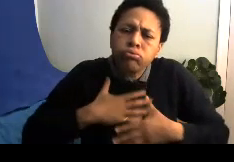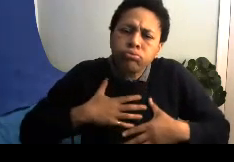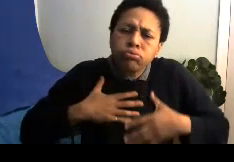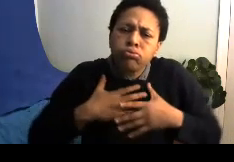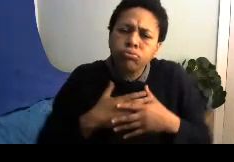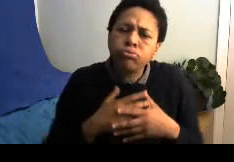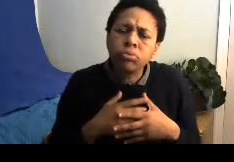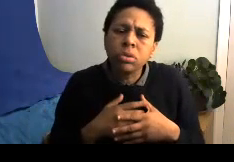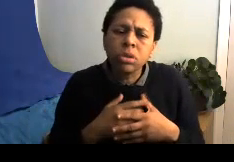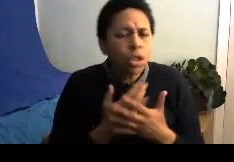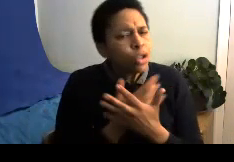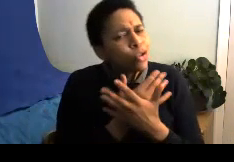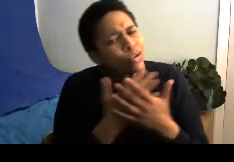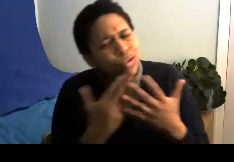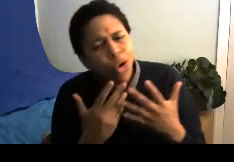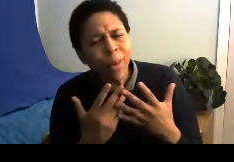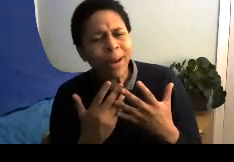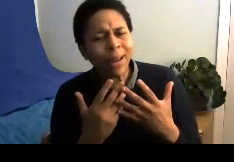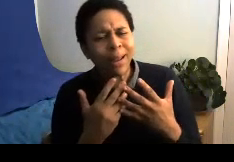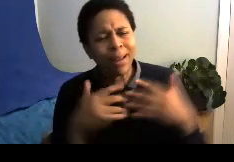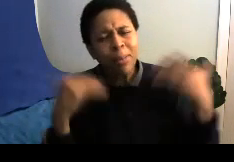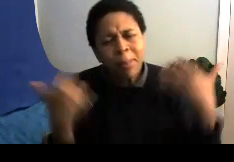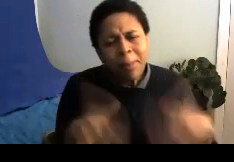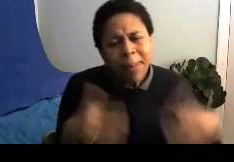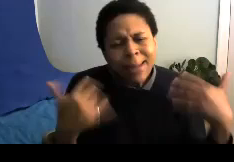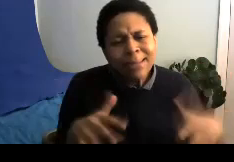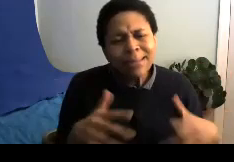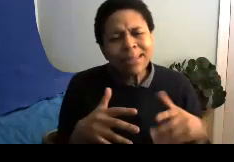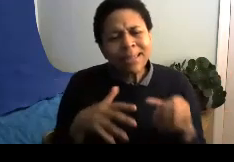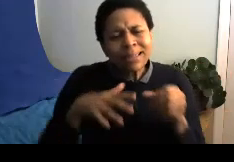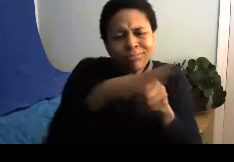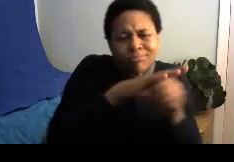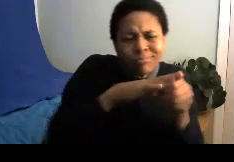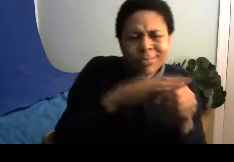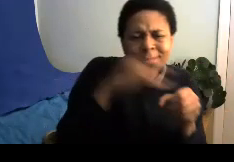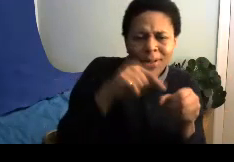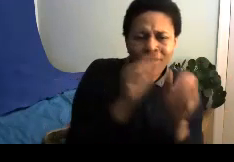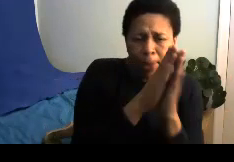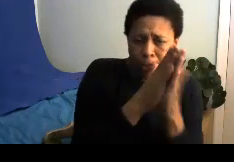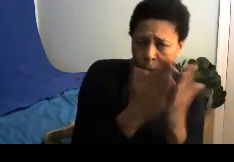there are so many amazing scenes in this novel. And that was one